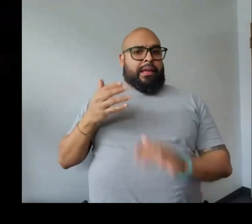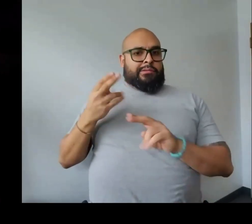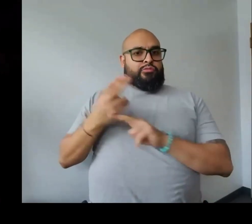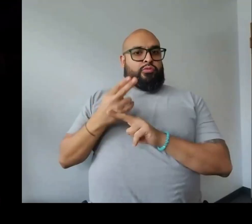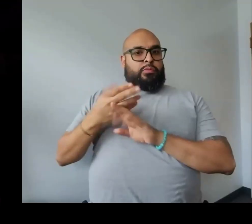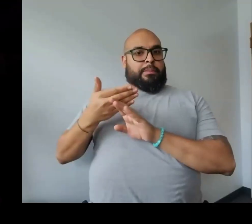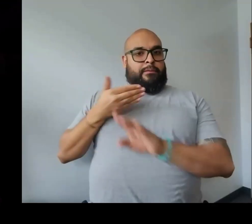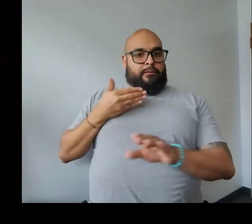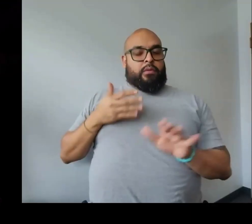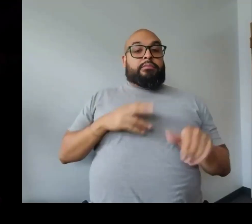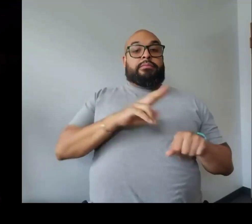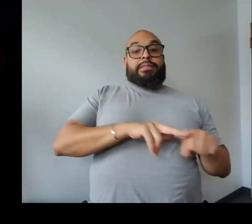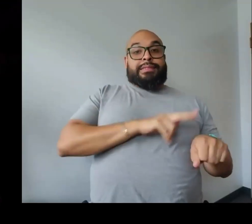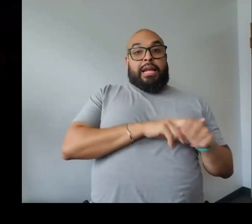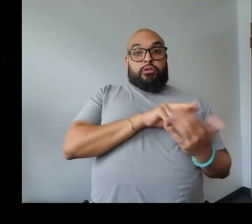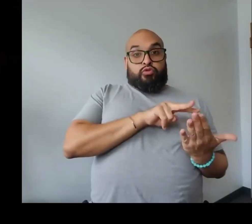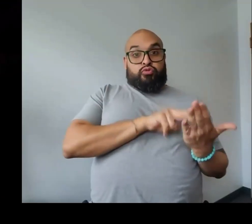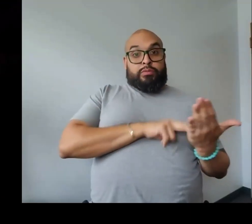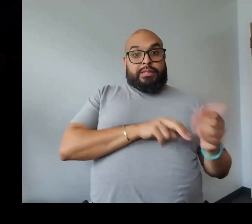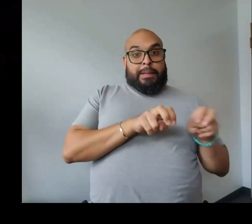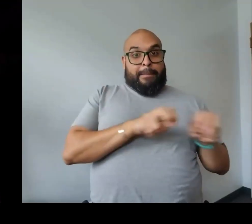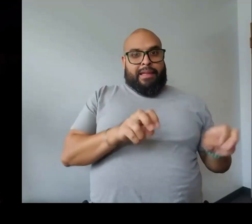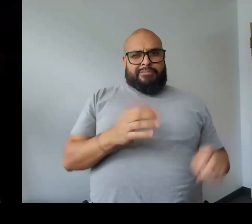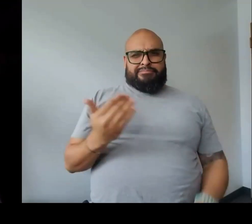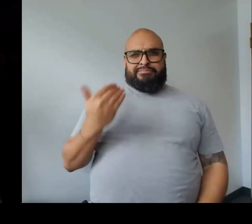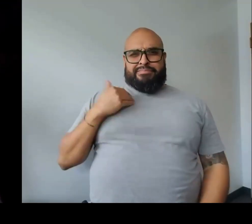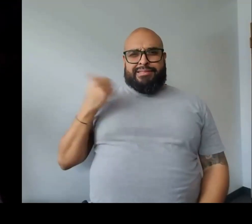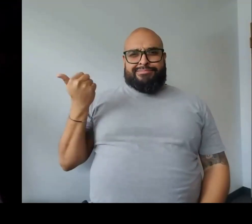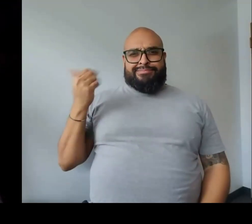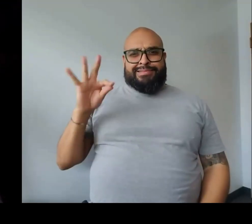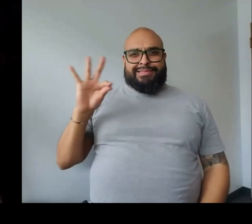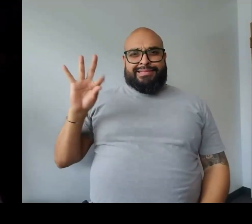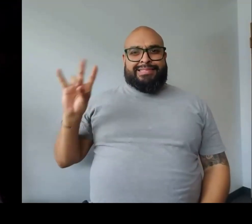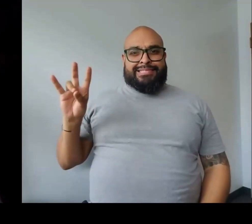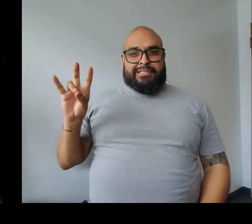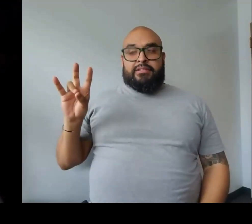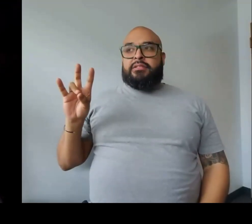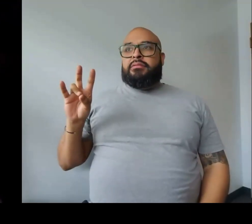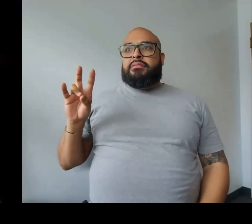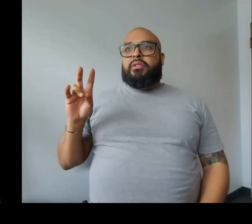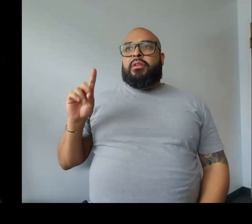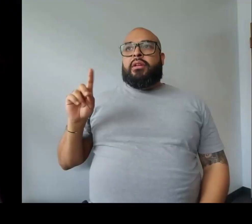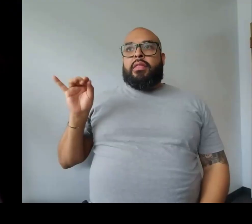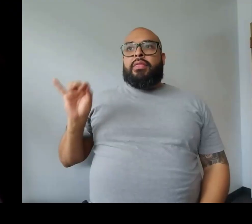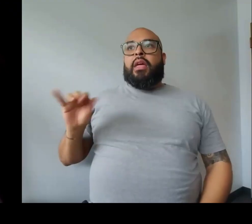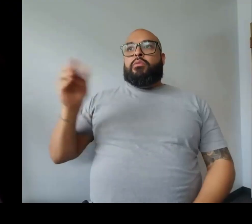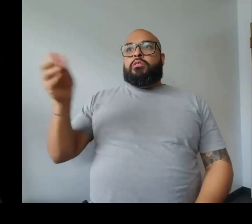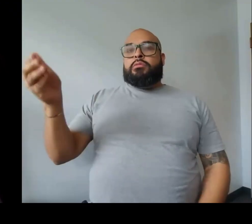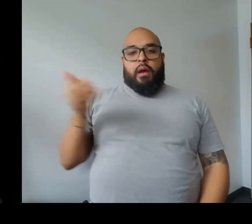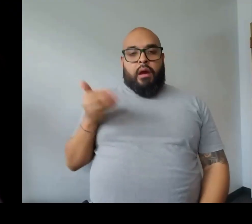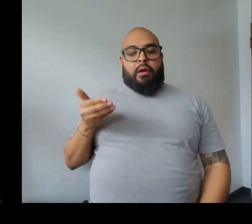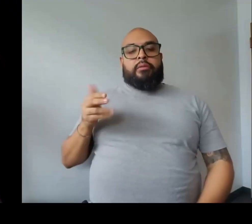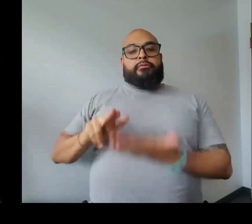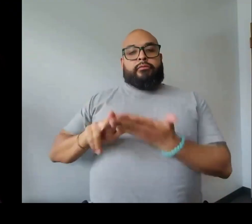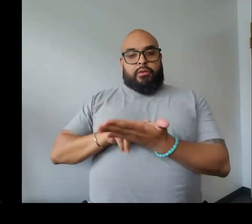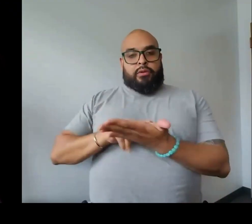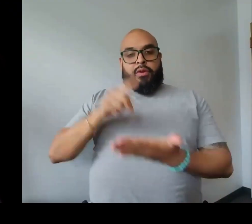The National Reading Panel back like in 1997 was commissioned to look at all the reading studies. We're having the reading wars.